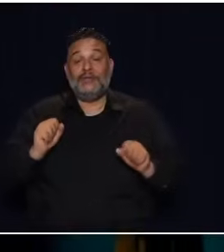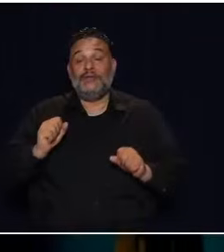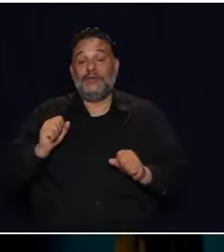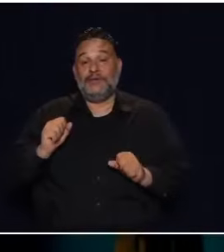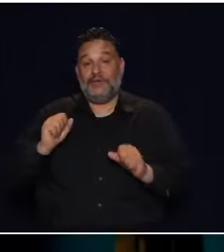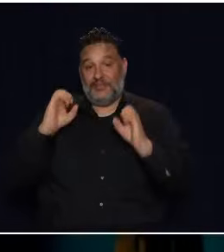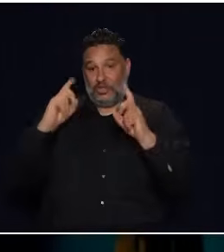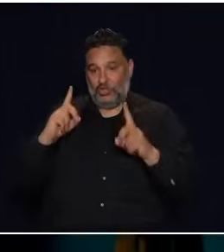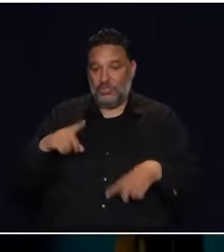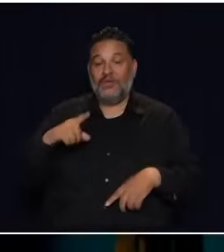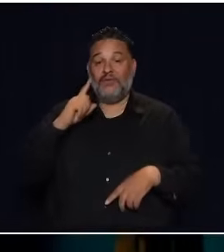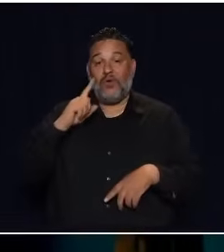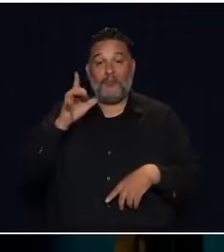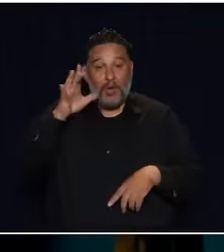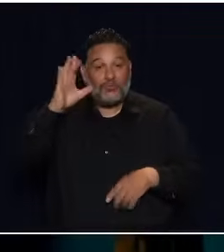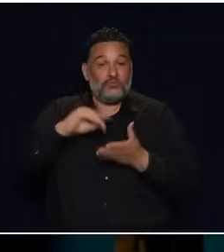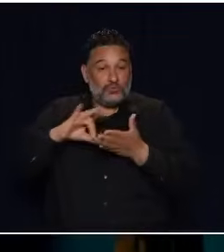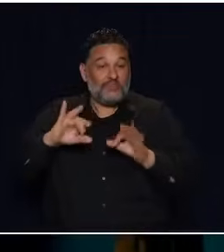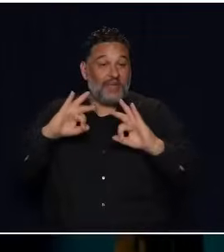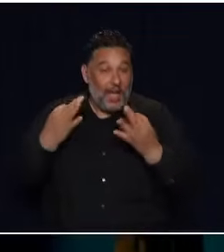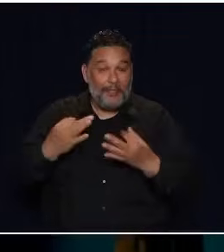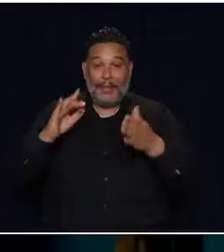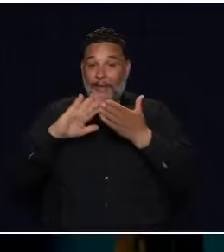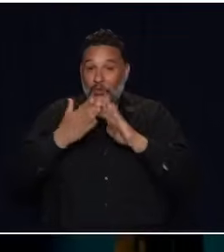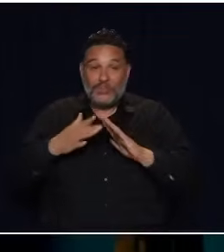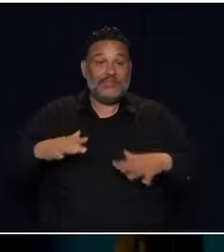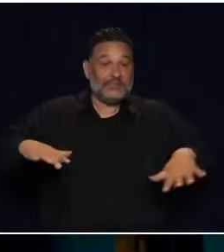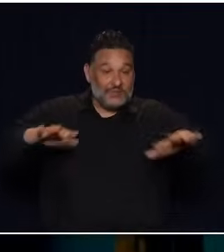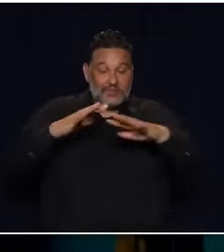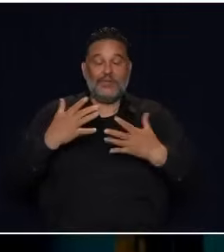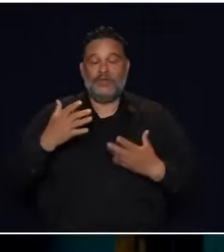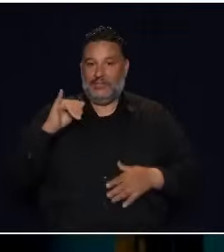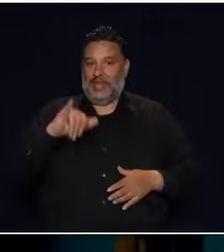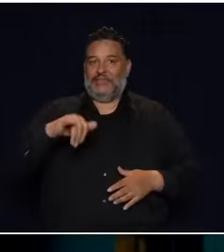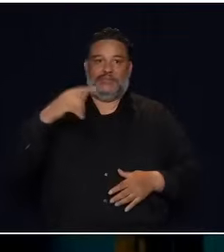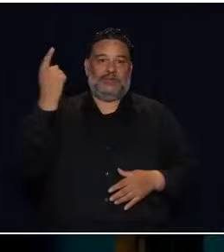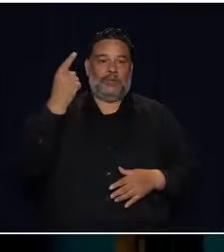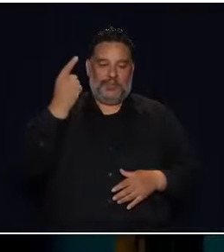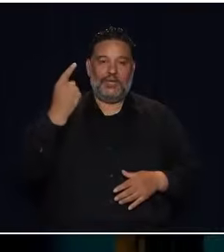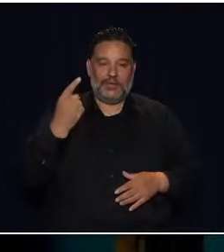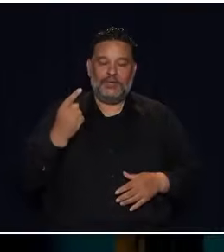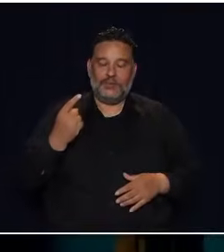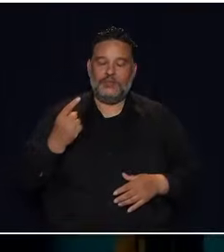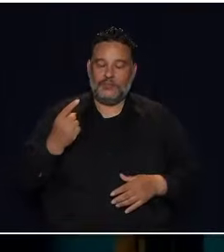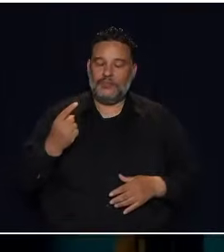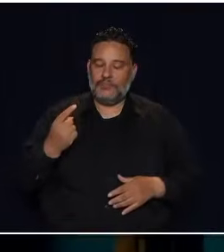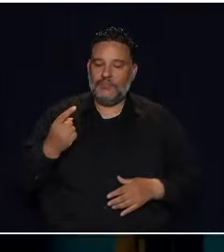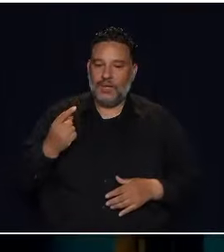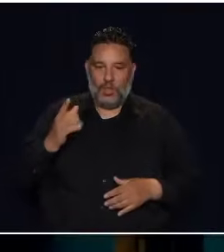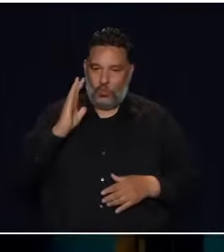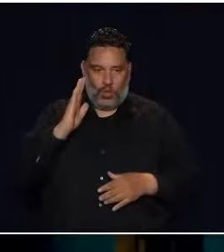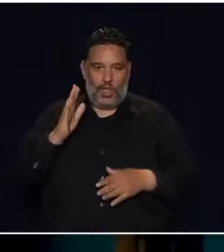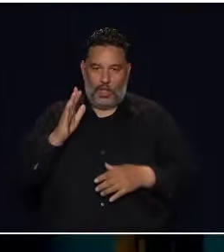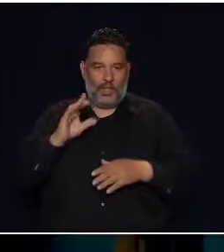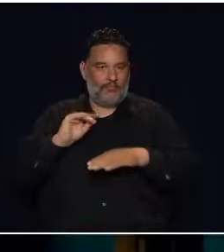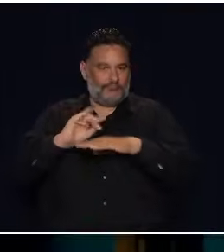AS SUPERINTENDENT, BEING A CHAMPION FOR OUR STUDENTS, OUR PARENTS, OUR FAMILIES AND